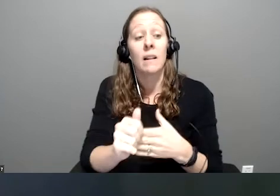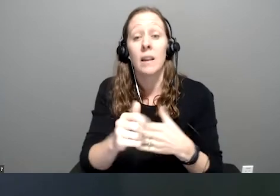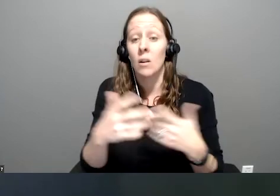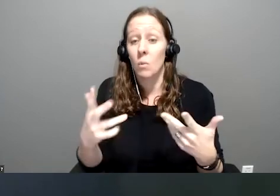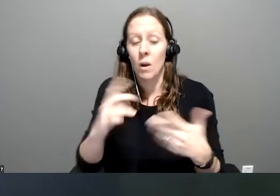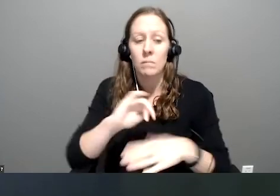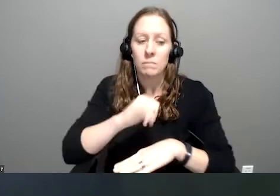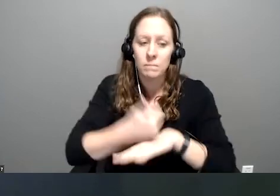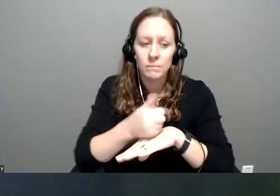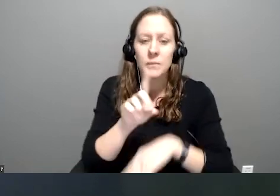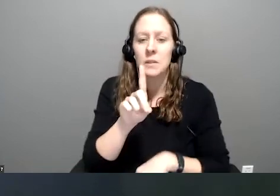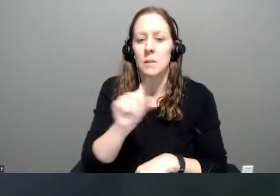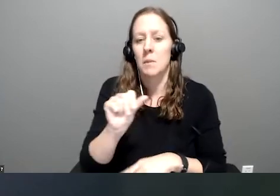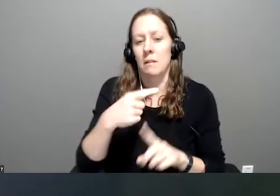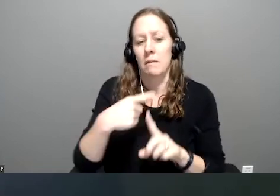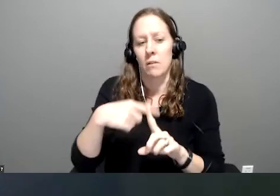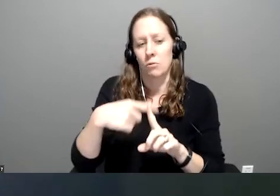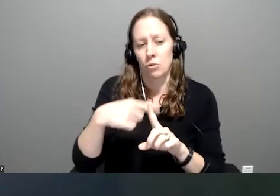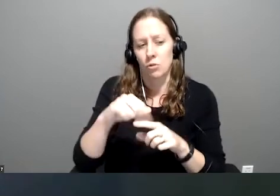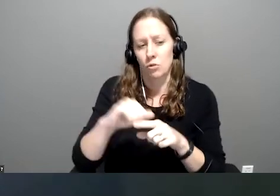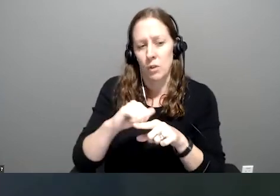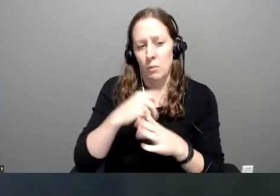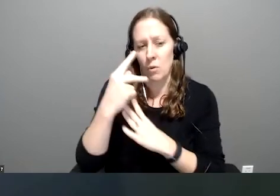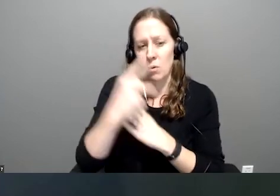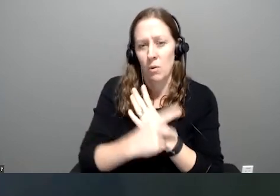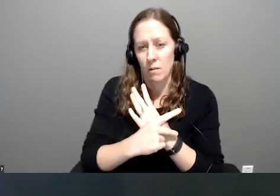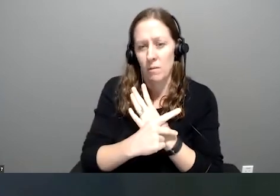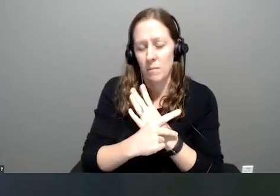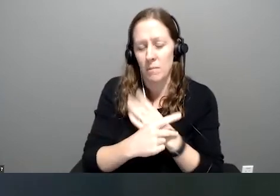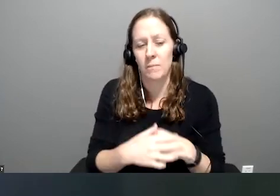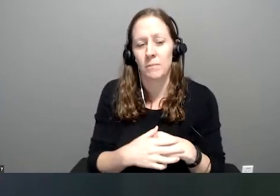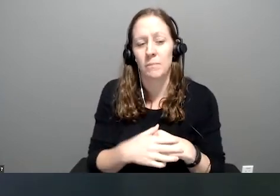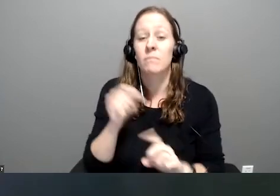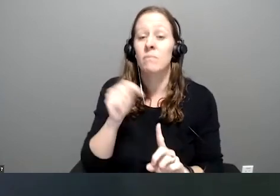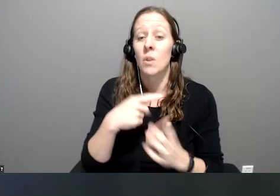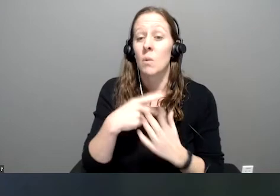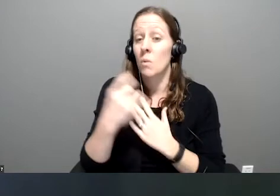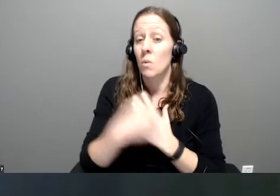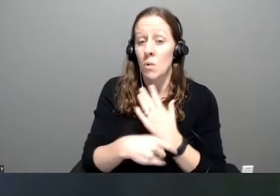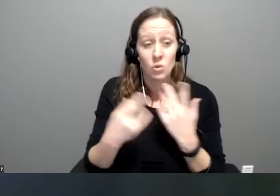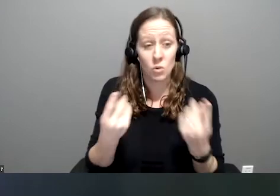Advantage Training Program. The purpose of this project is to train employment agency staff